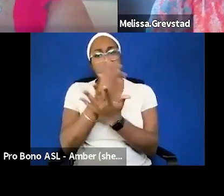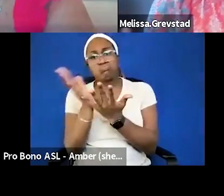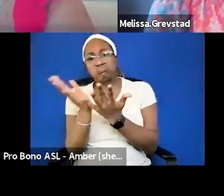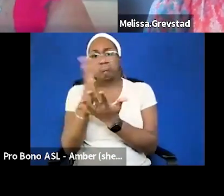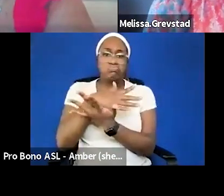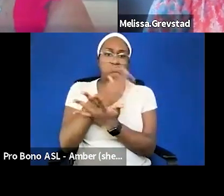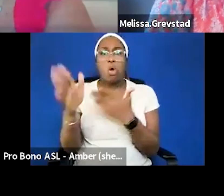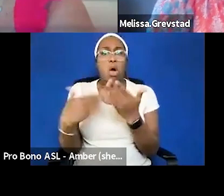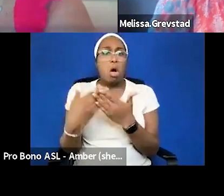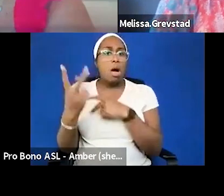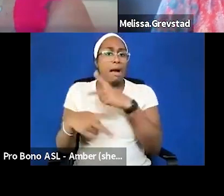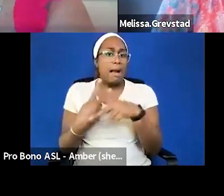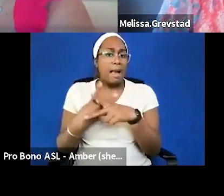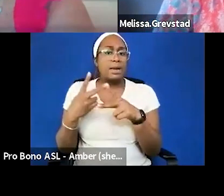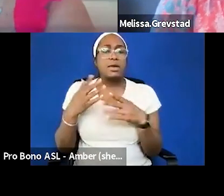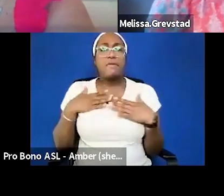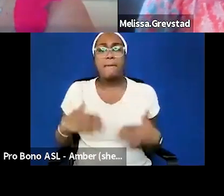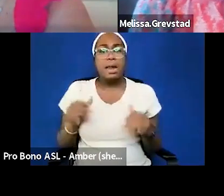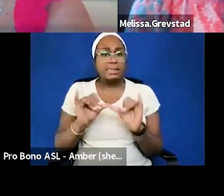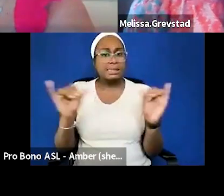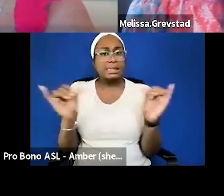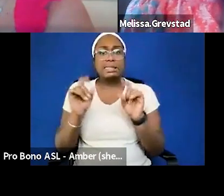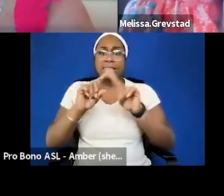all kinds of body sizes and various dimensions of diversity.